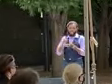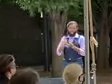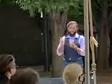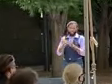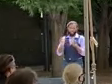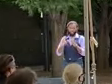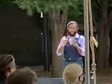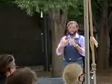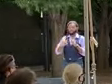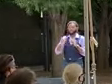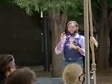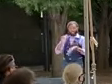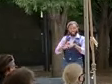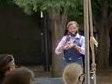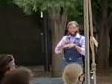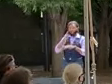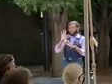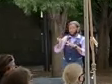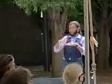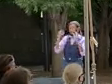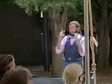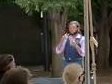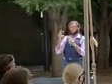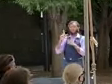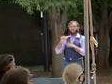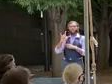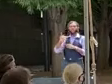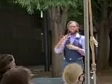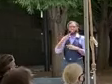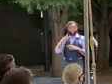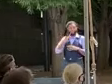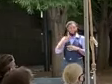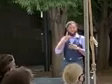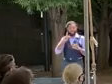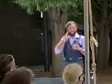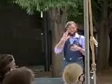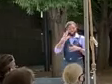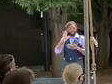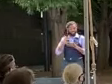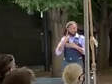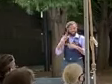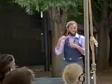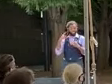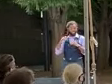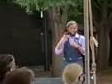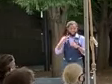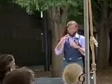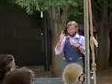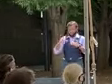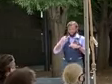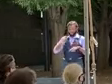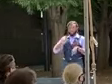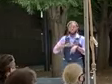but on the night of the opening of the memorial, Larry said, "You're so crazy about this, you're out here all the time. Here's a gift for you.